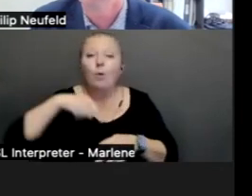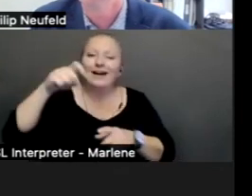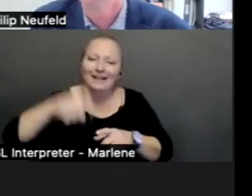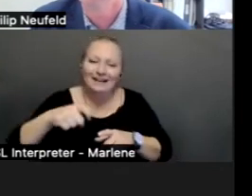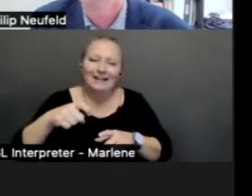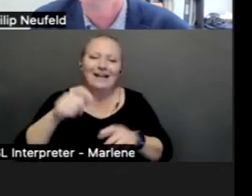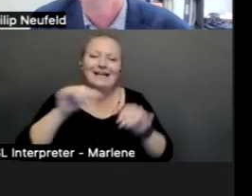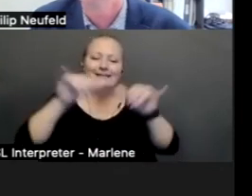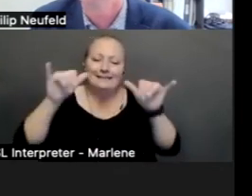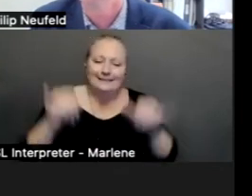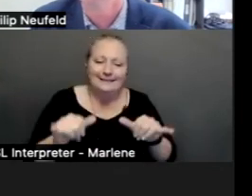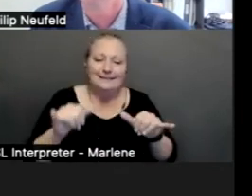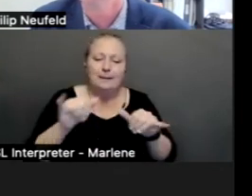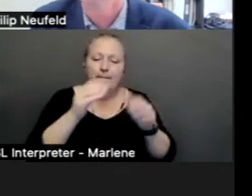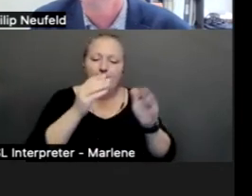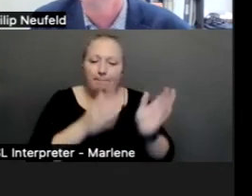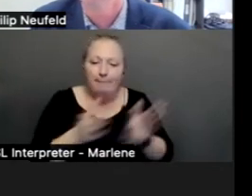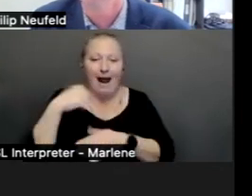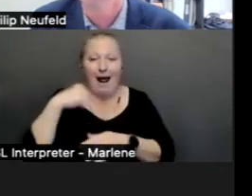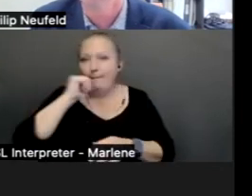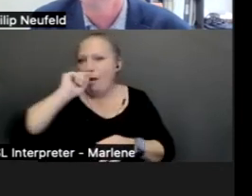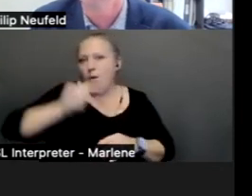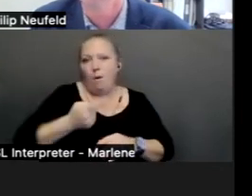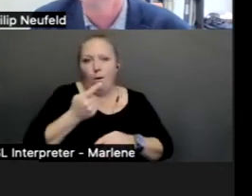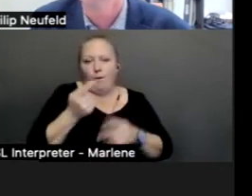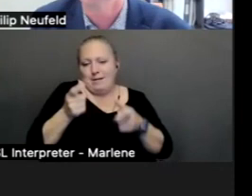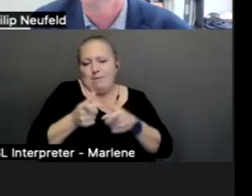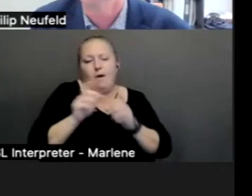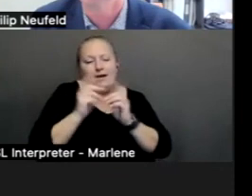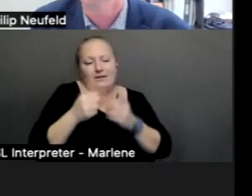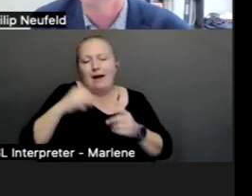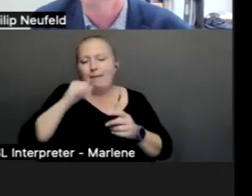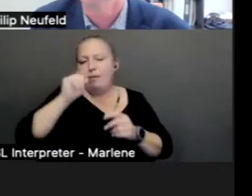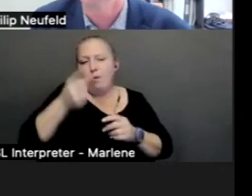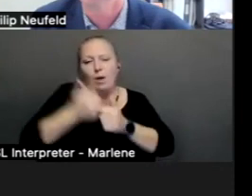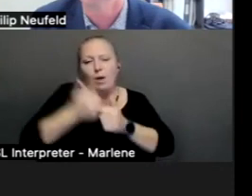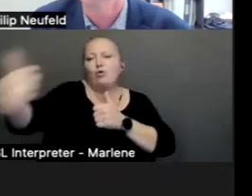a systemic plan, because I'm not the only tiny district, I'm not the only rural district. And